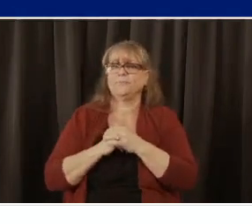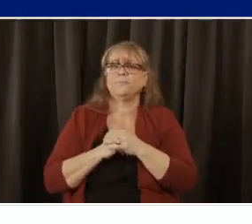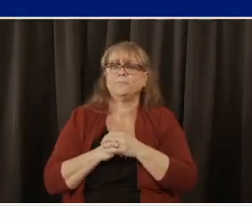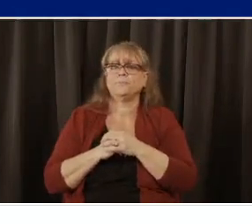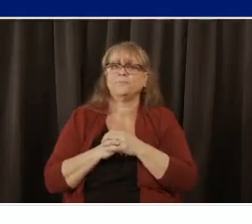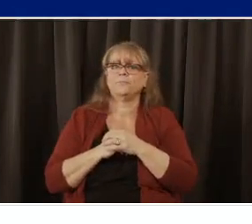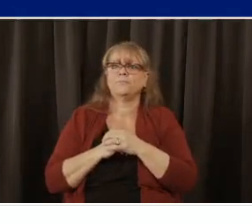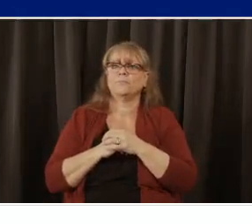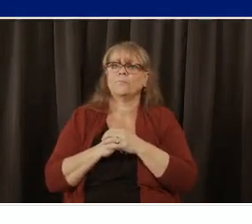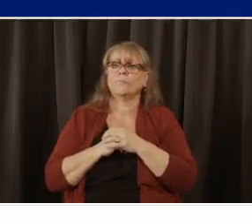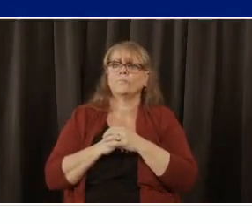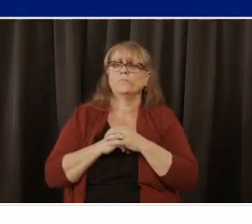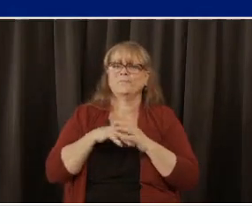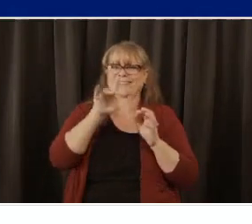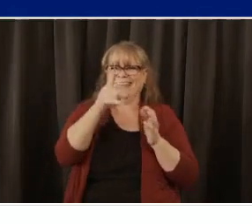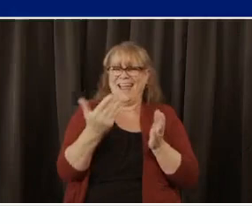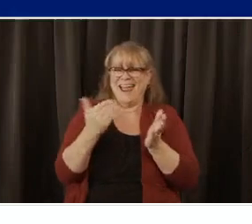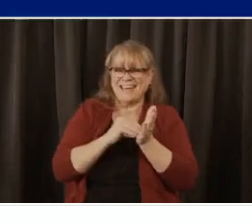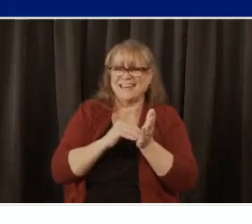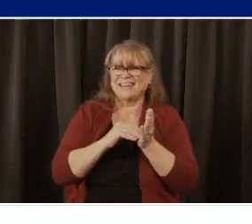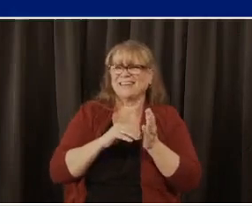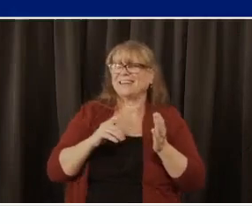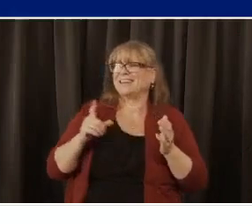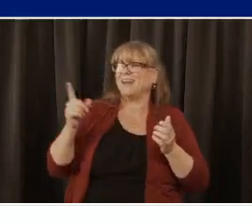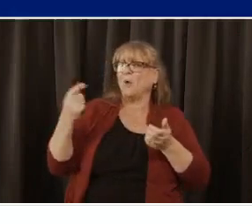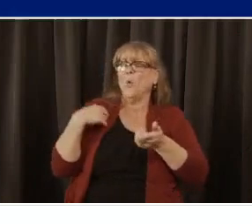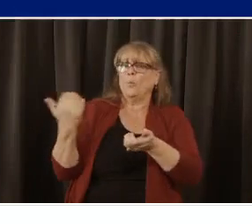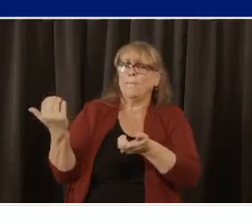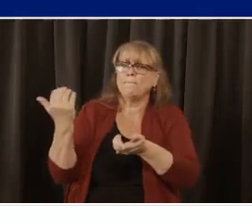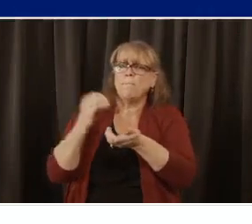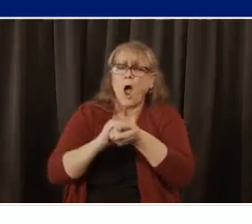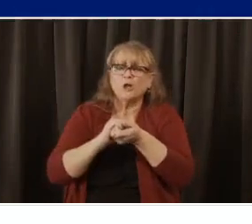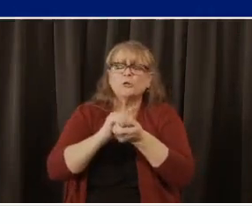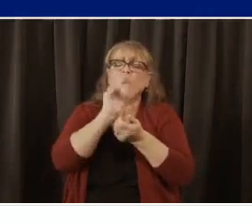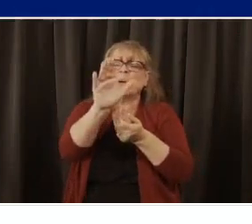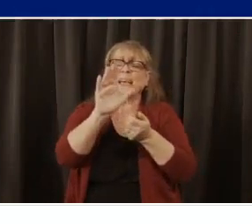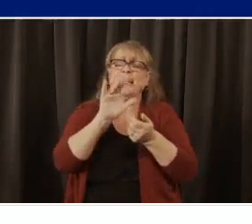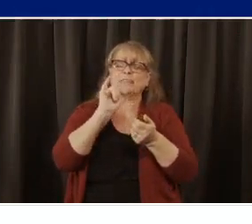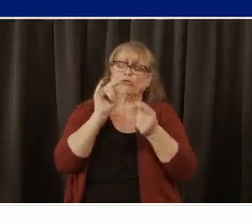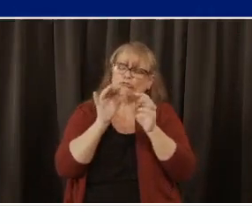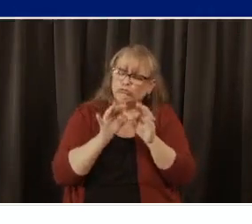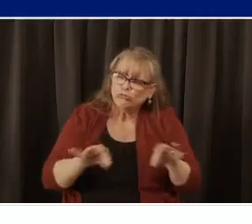the unified command, which was a partnership between the governor's office cdphp And the